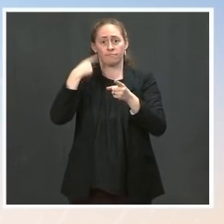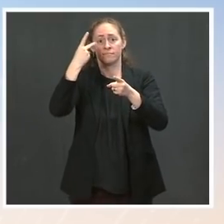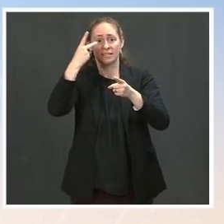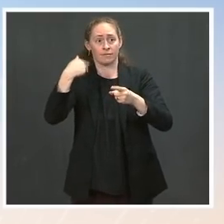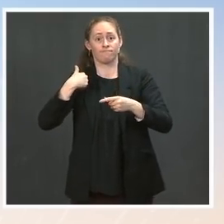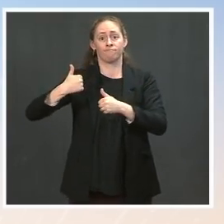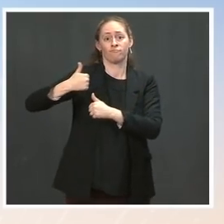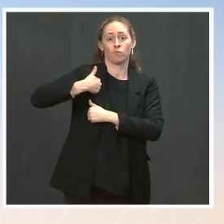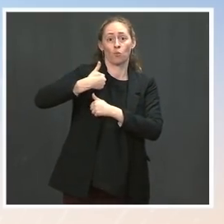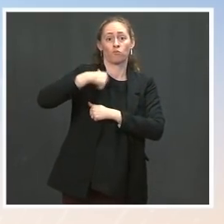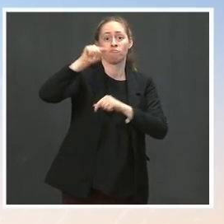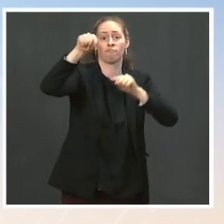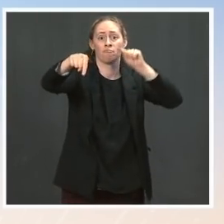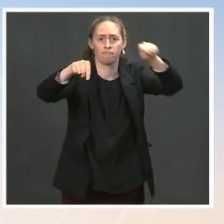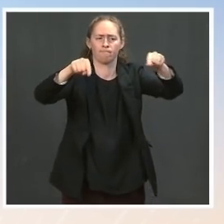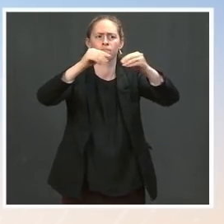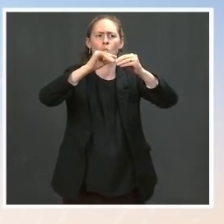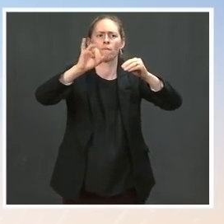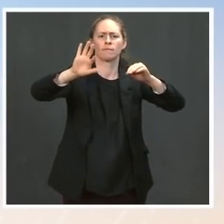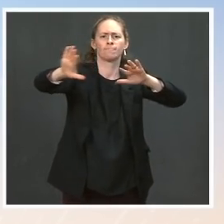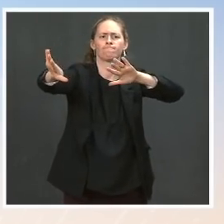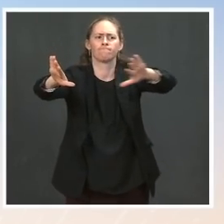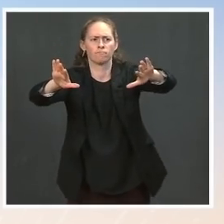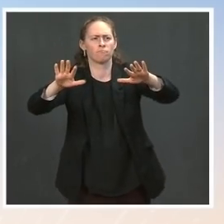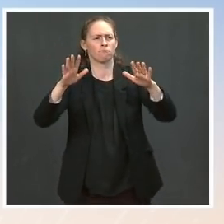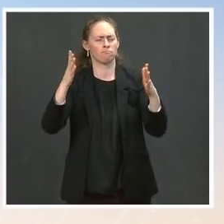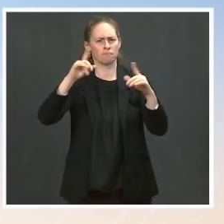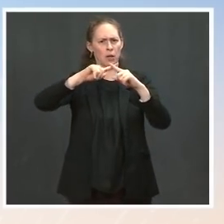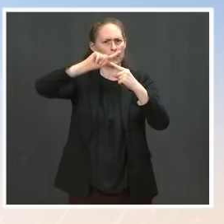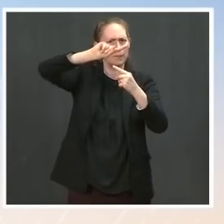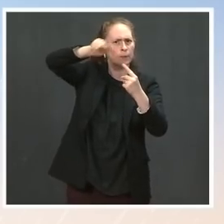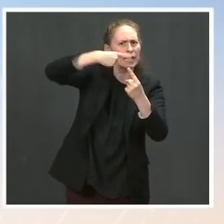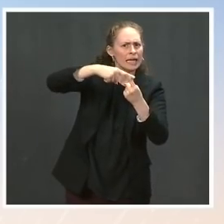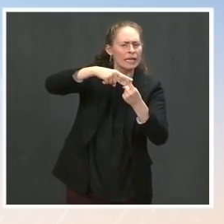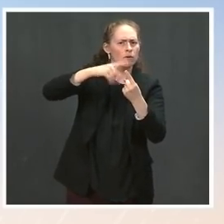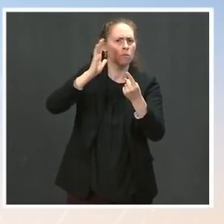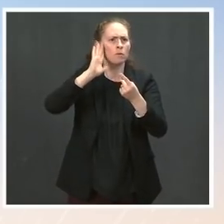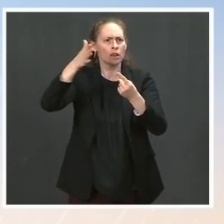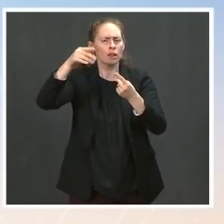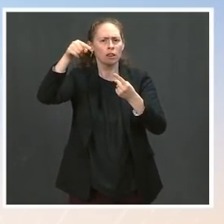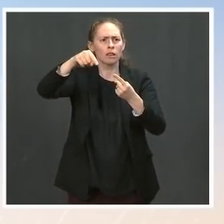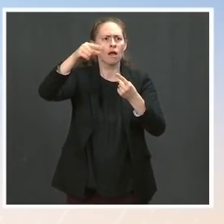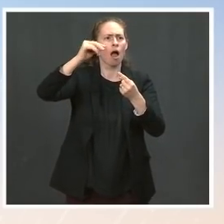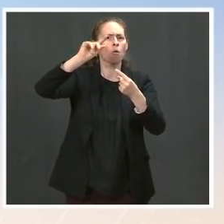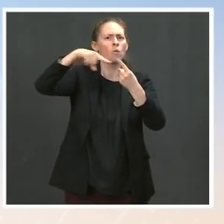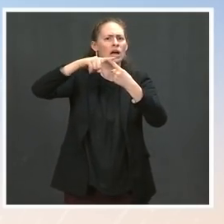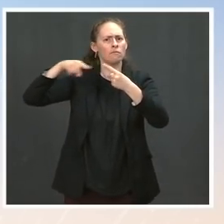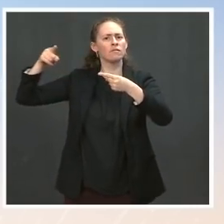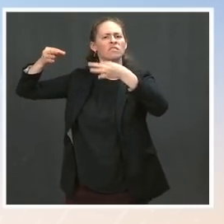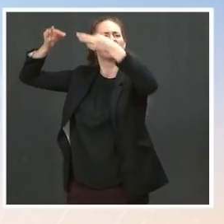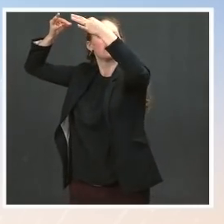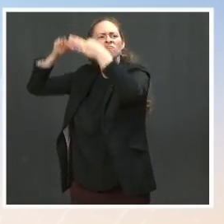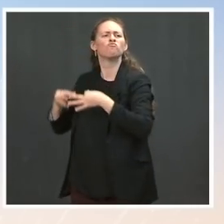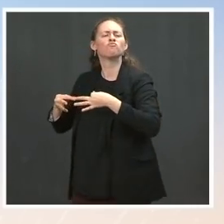But when were these -- when were these agreements struck? And if you can just give us any sense of what this plan really entails.